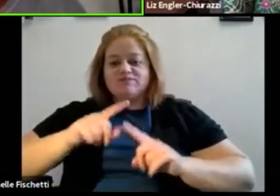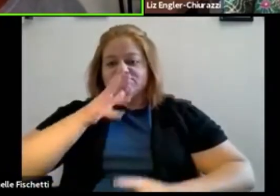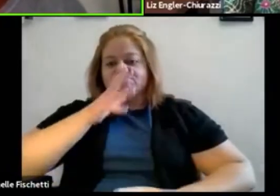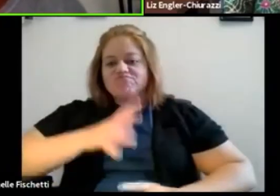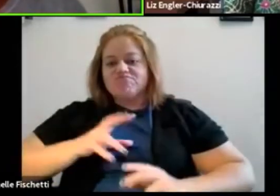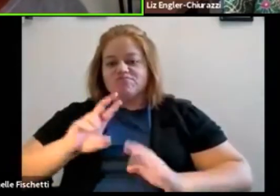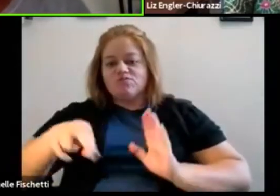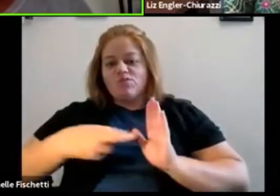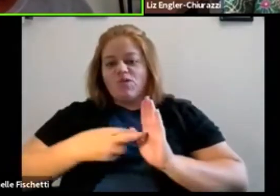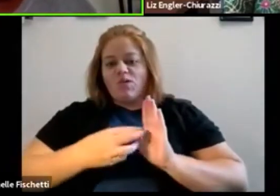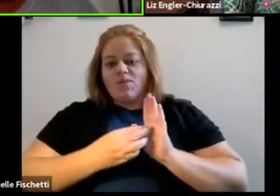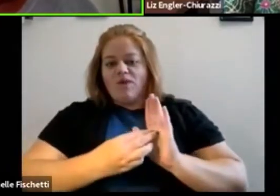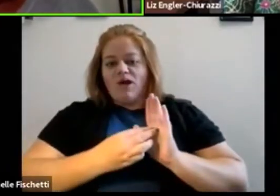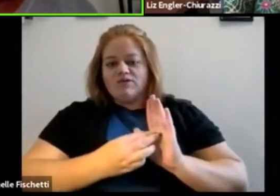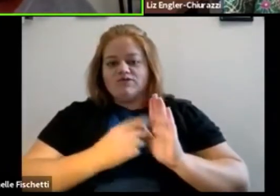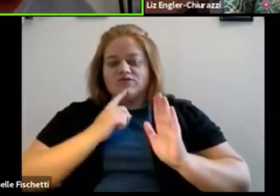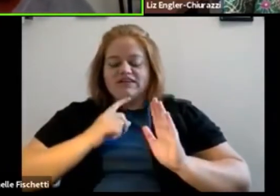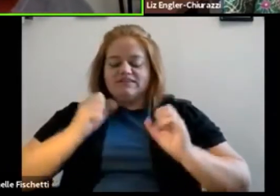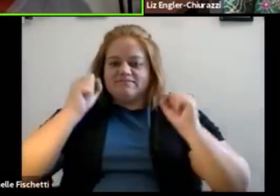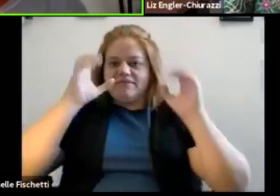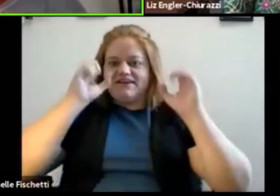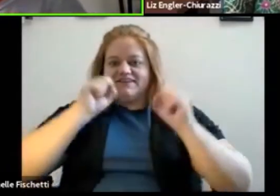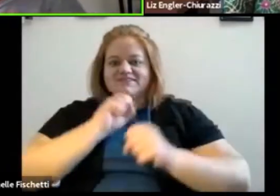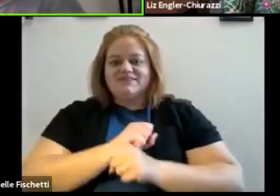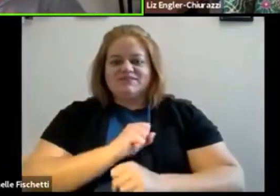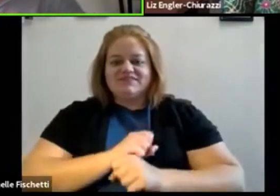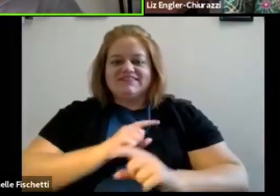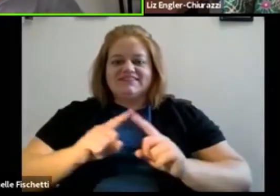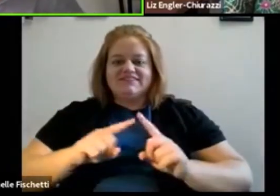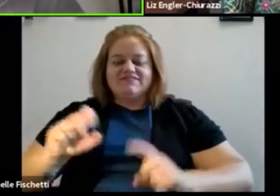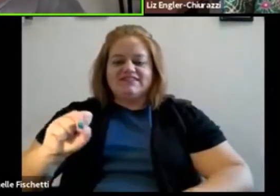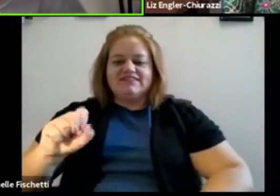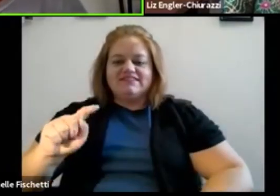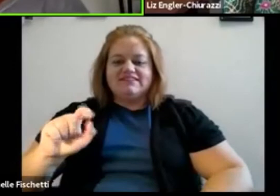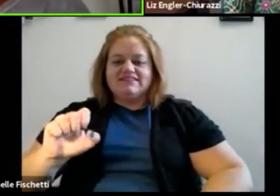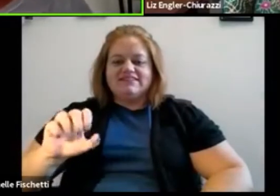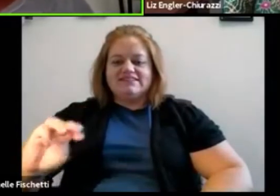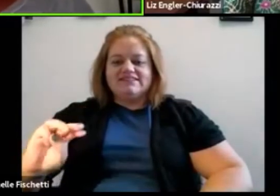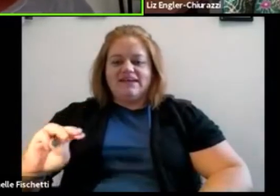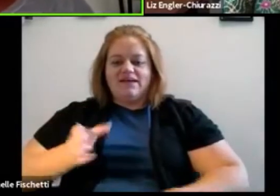are doing incredible work in a variety of STEM fields. This series is